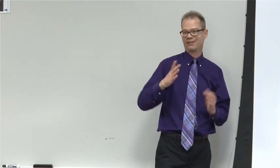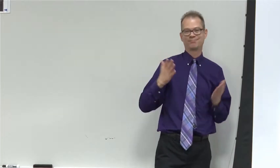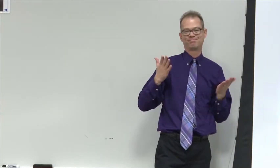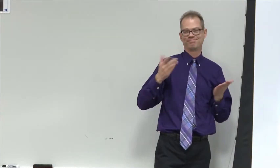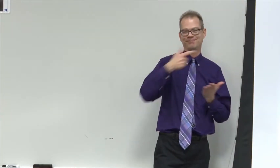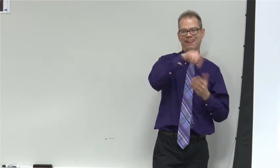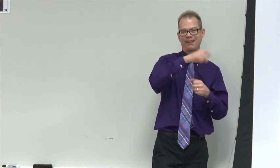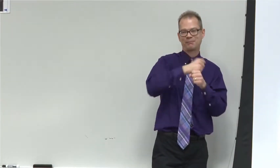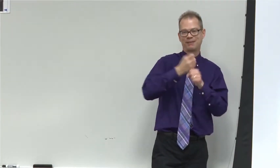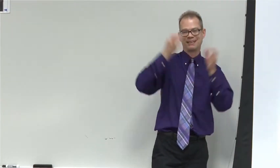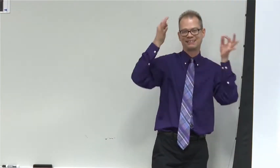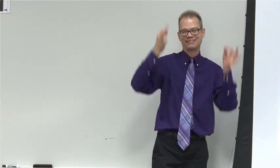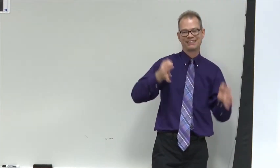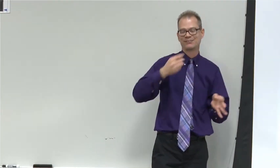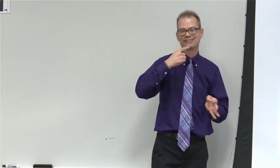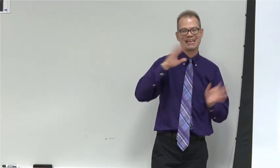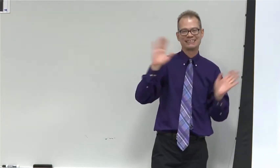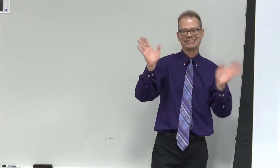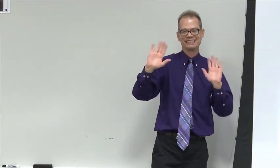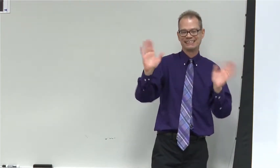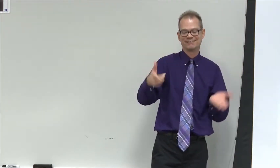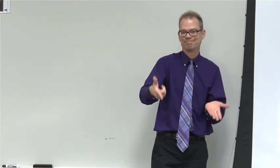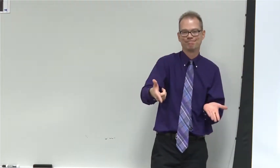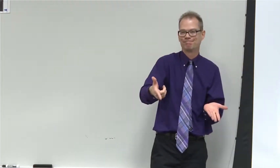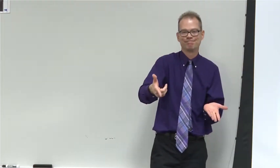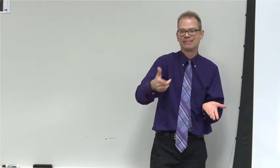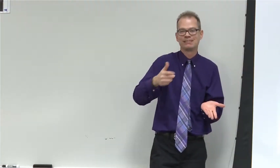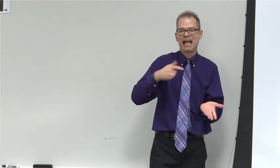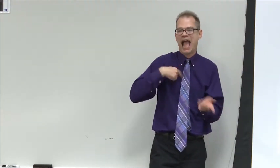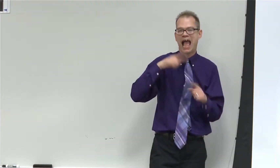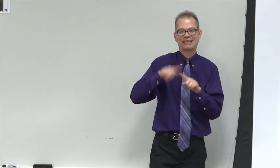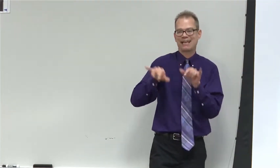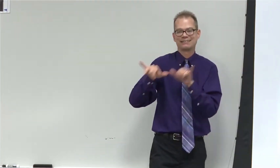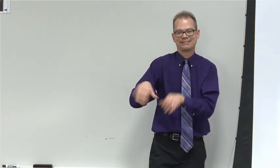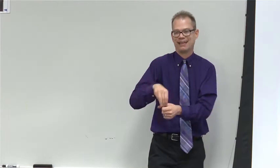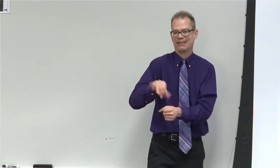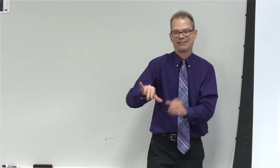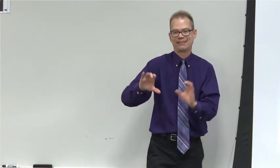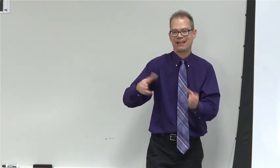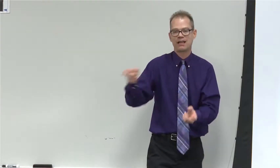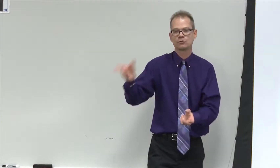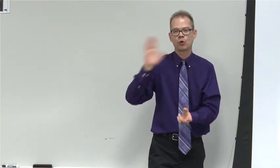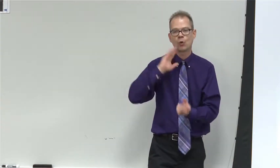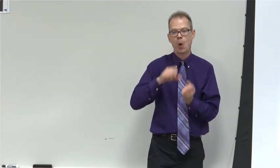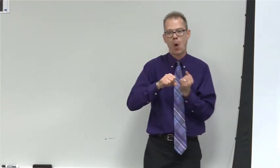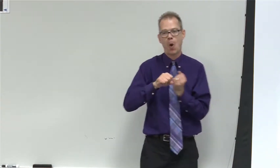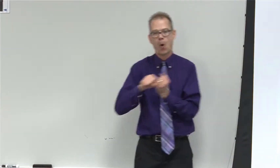At fifth grade, they made the decision that...that I couldn't stay in that class.